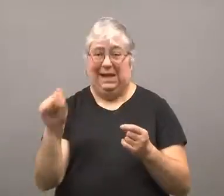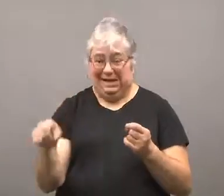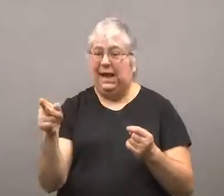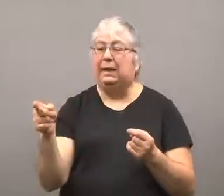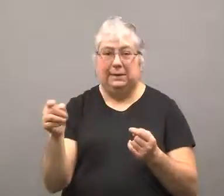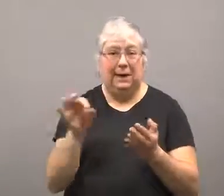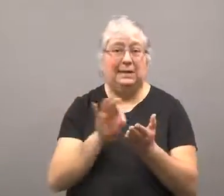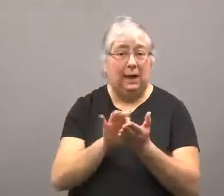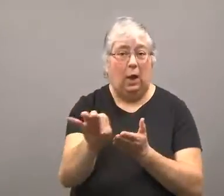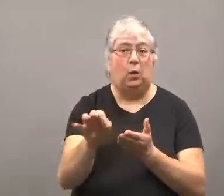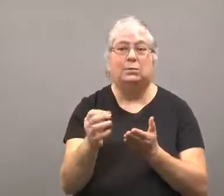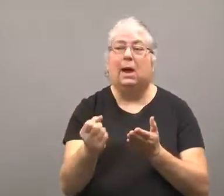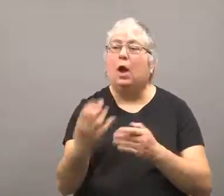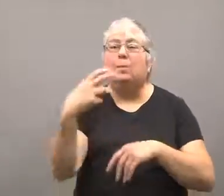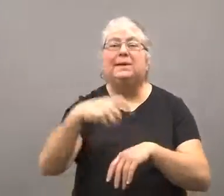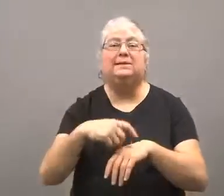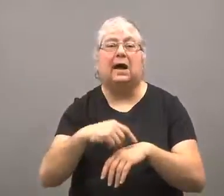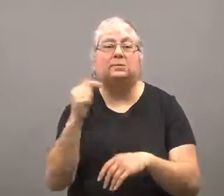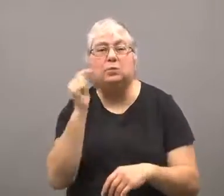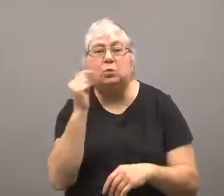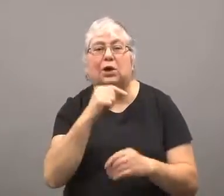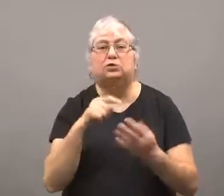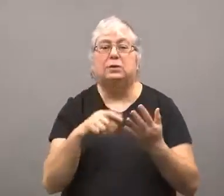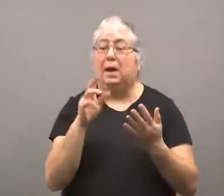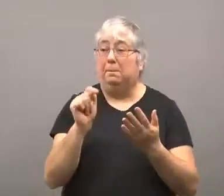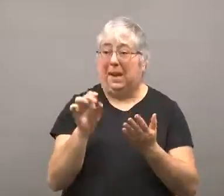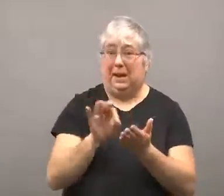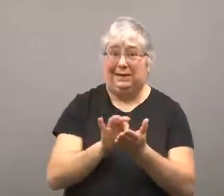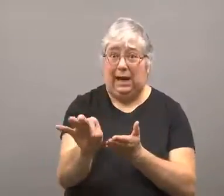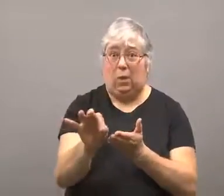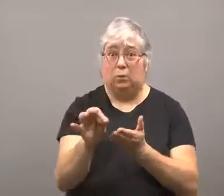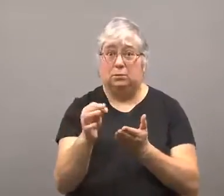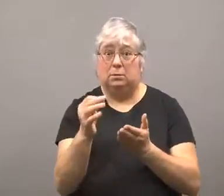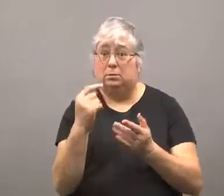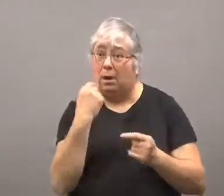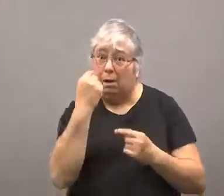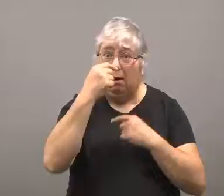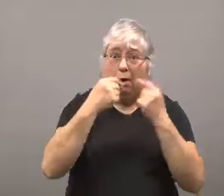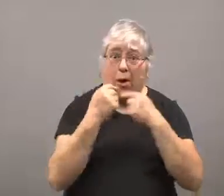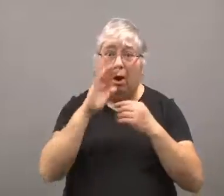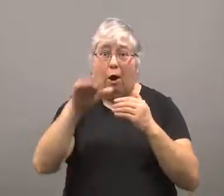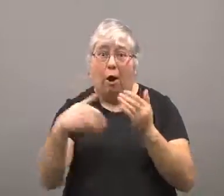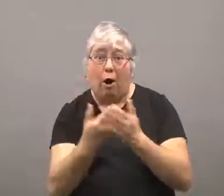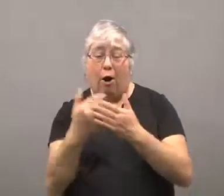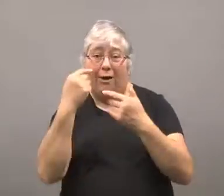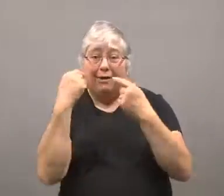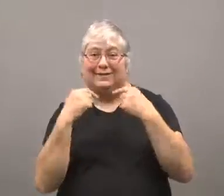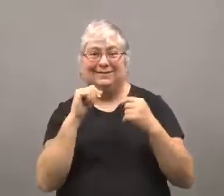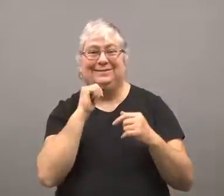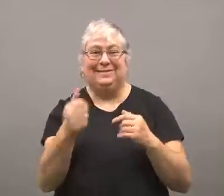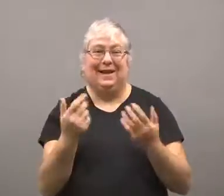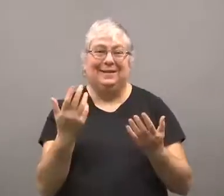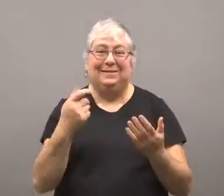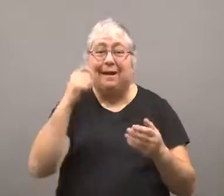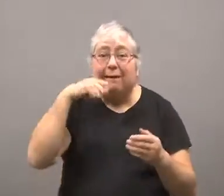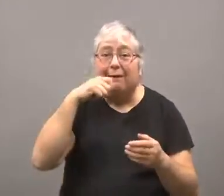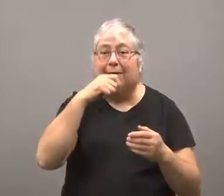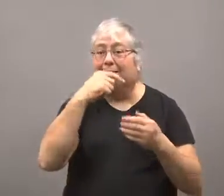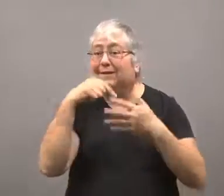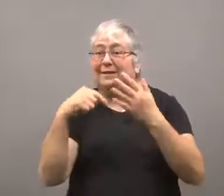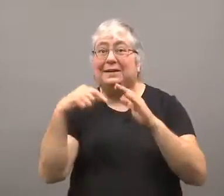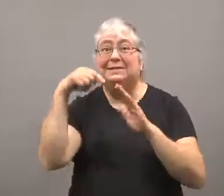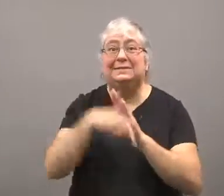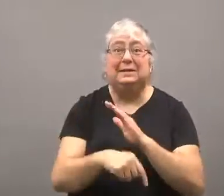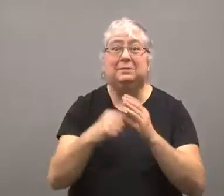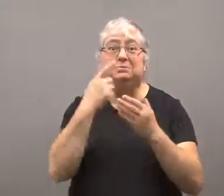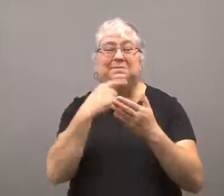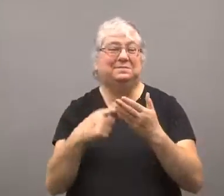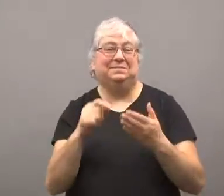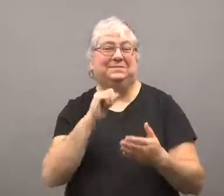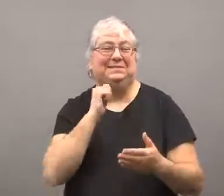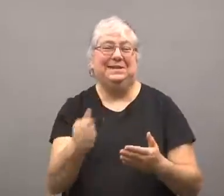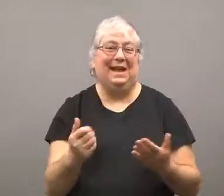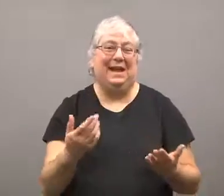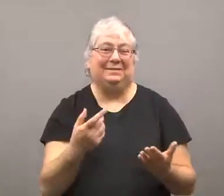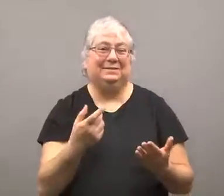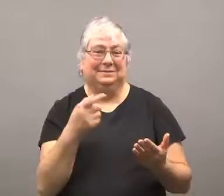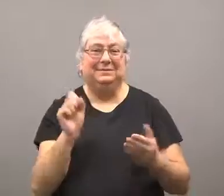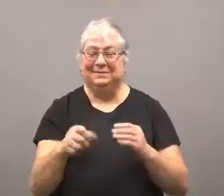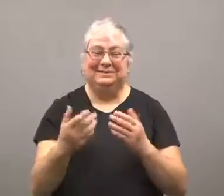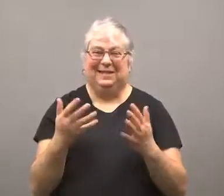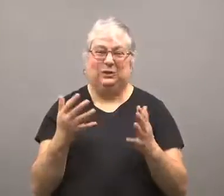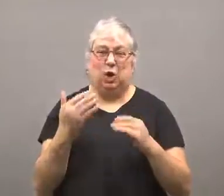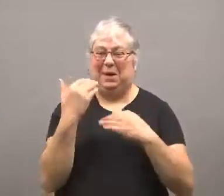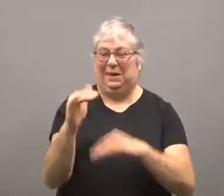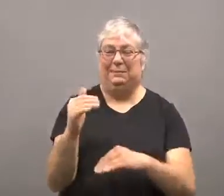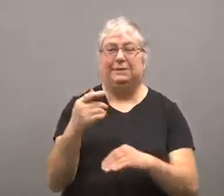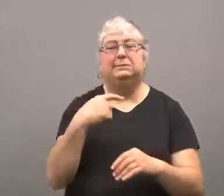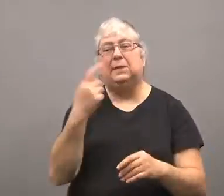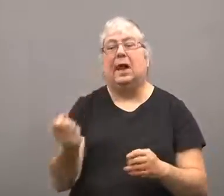It can keep track of how many times a person brushed,